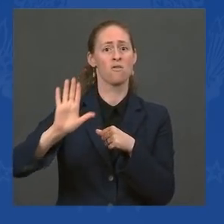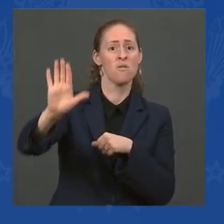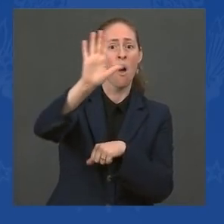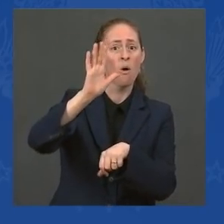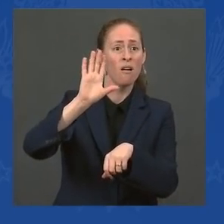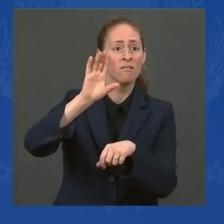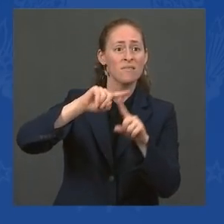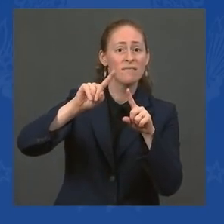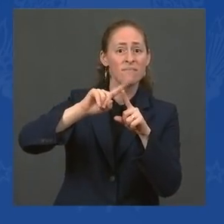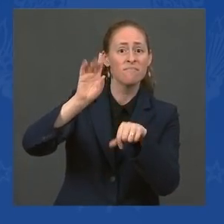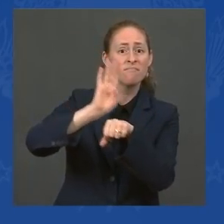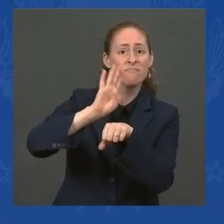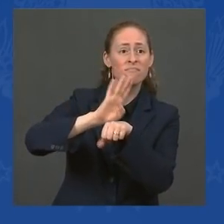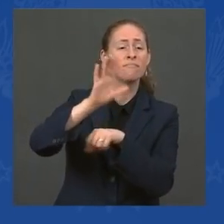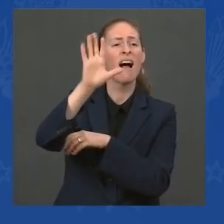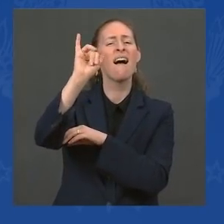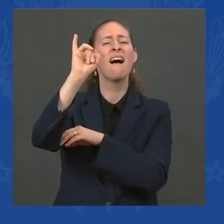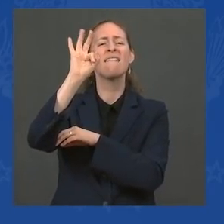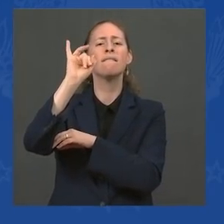even if we just go on right up to the brink?